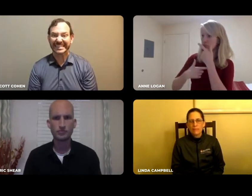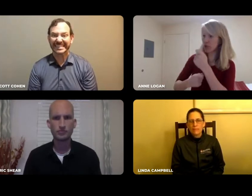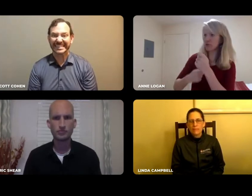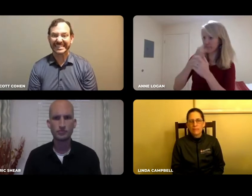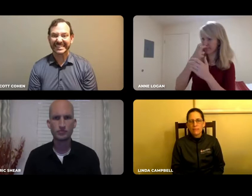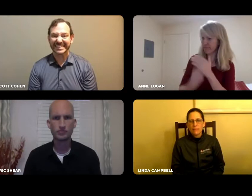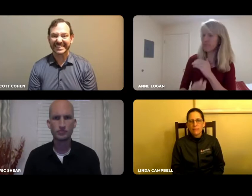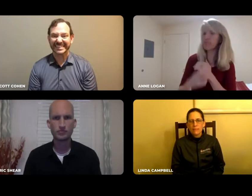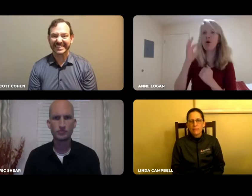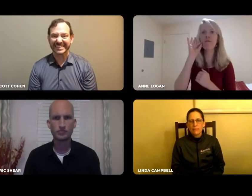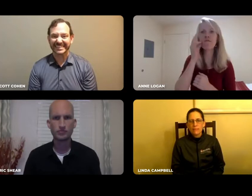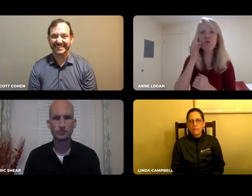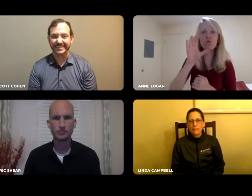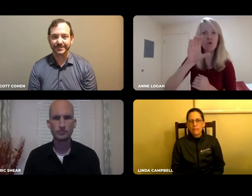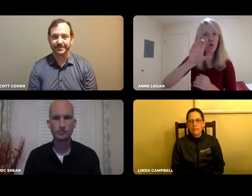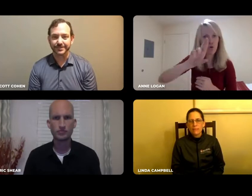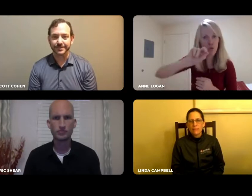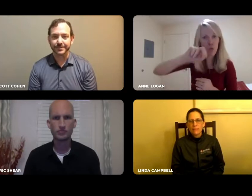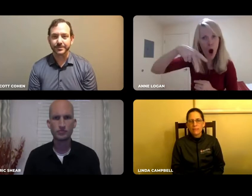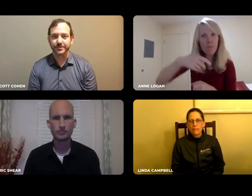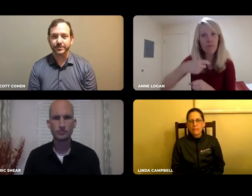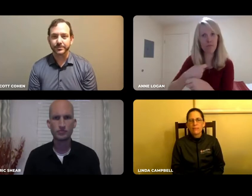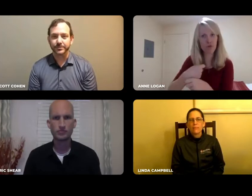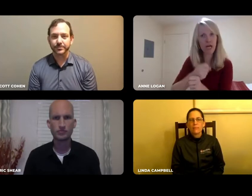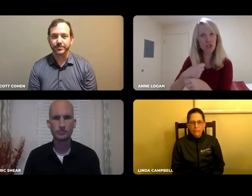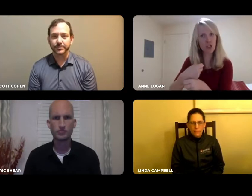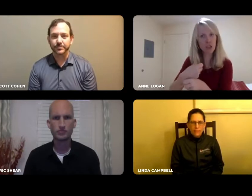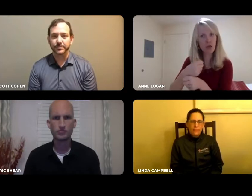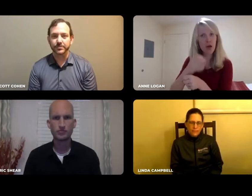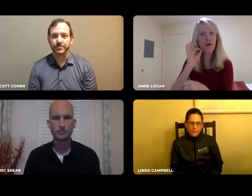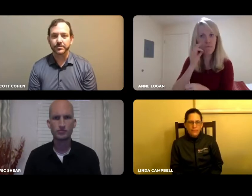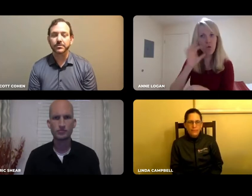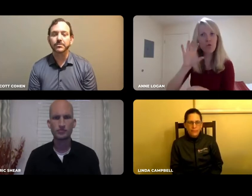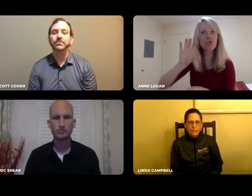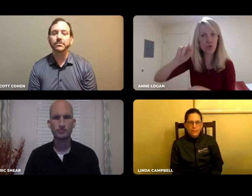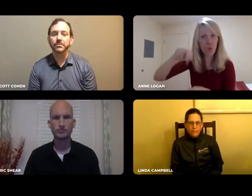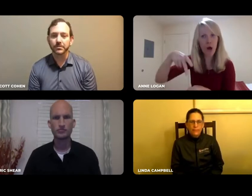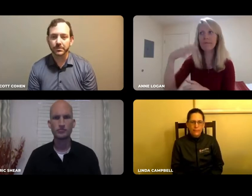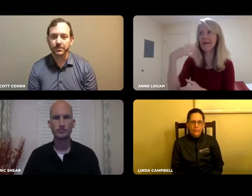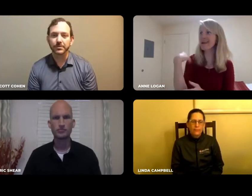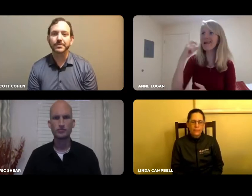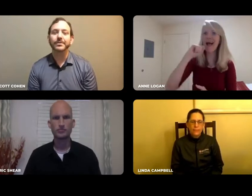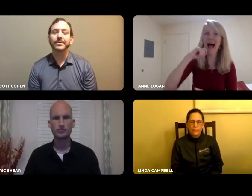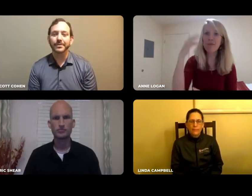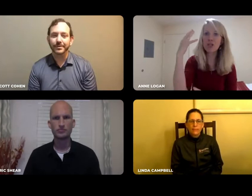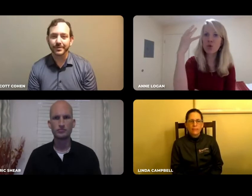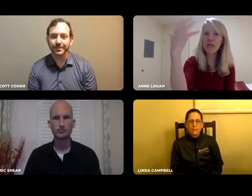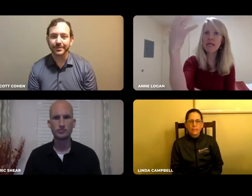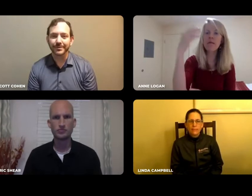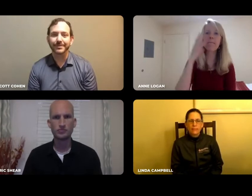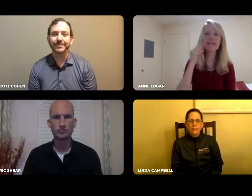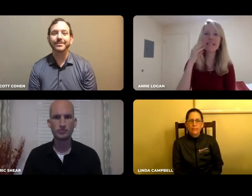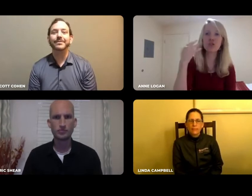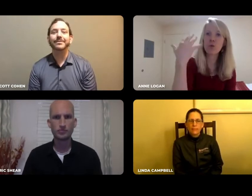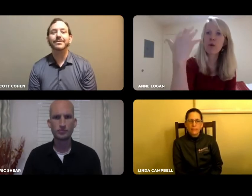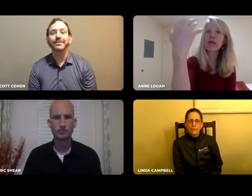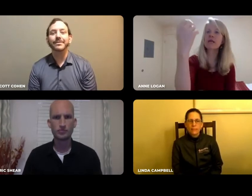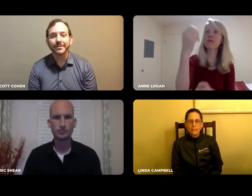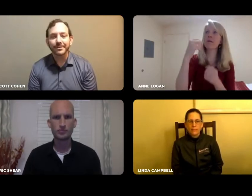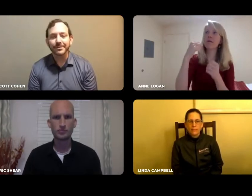stepped down and I was interested In fruit crops, various different